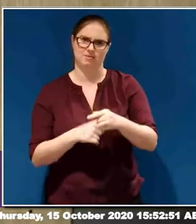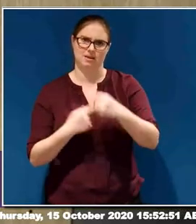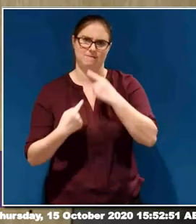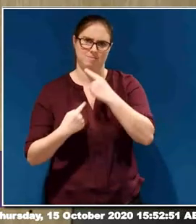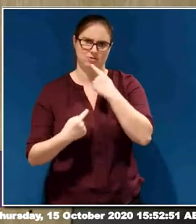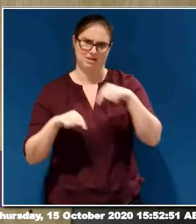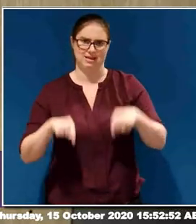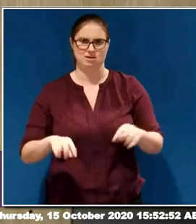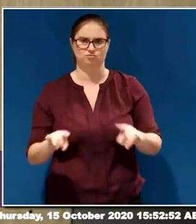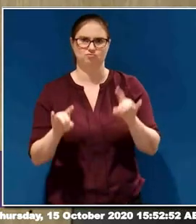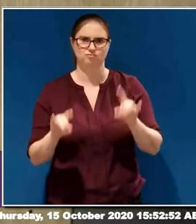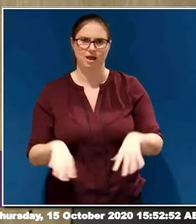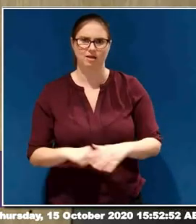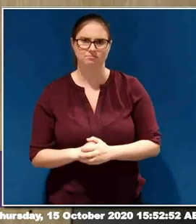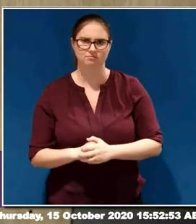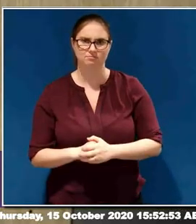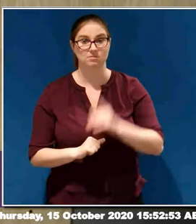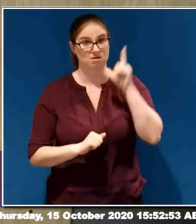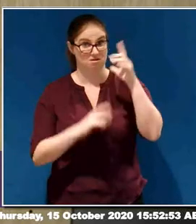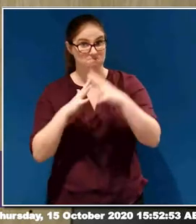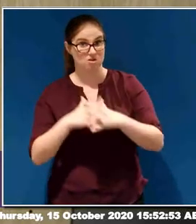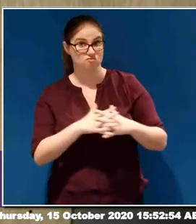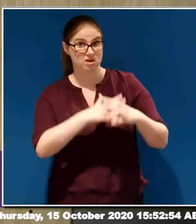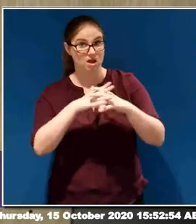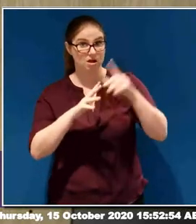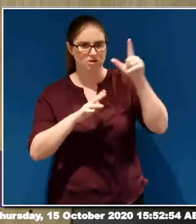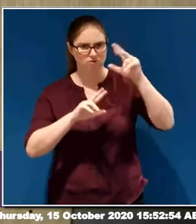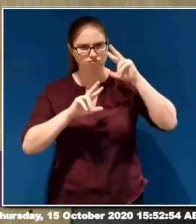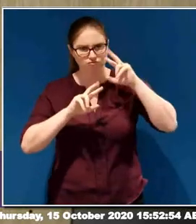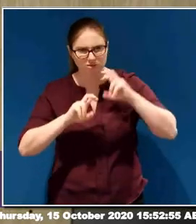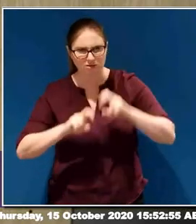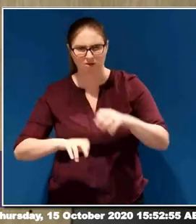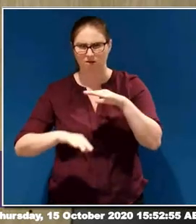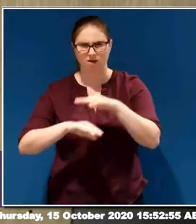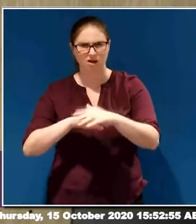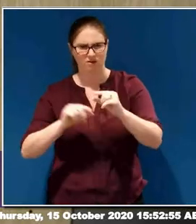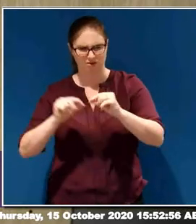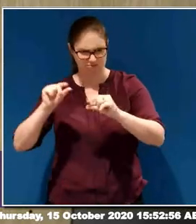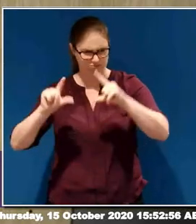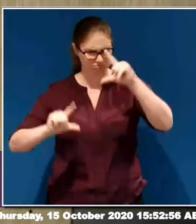disproportionality for 60 years.